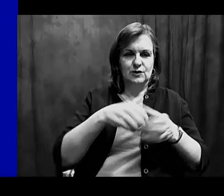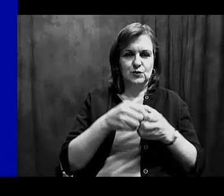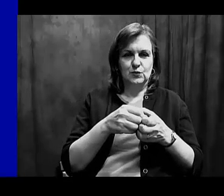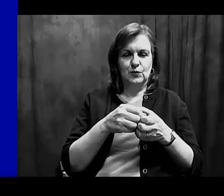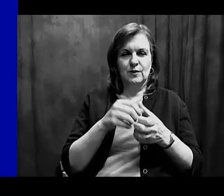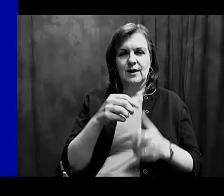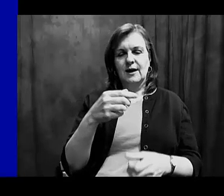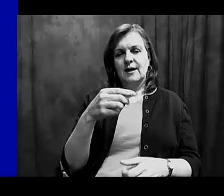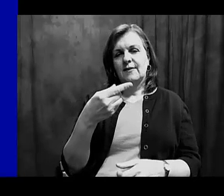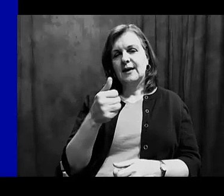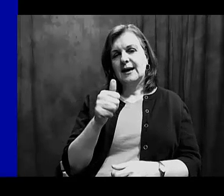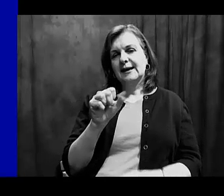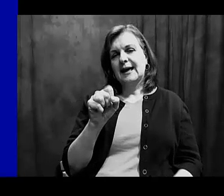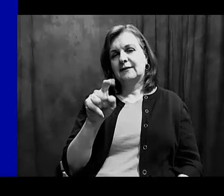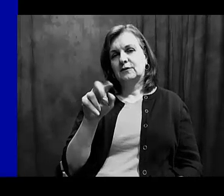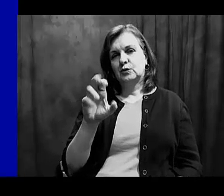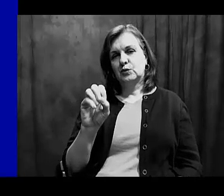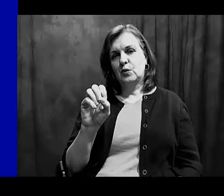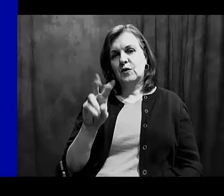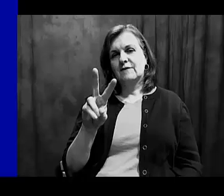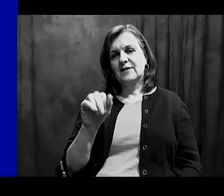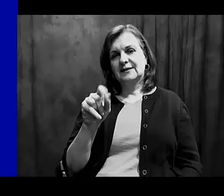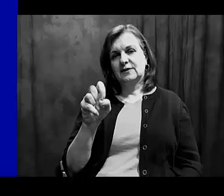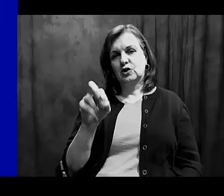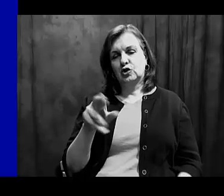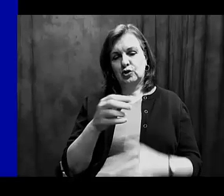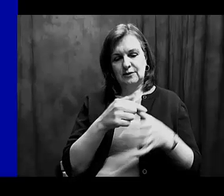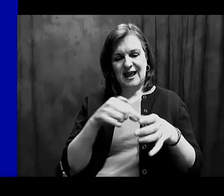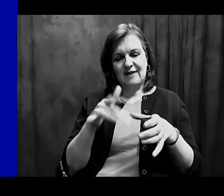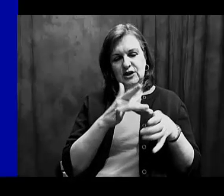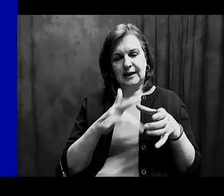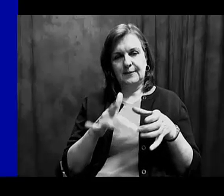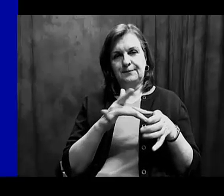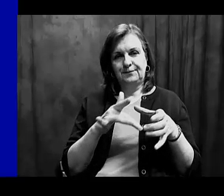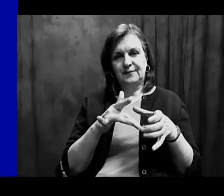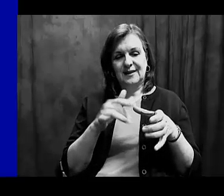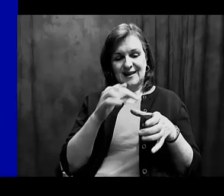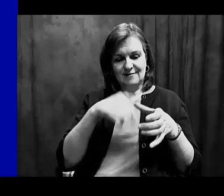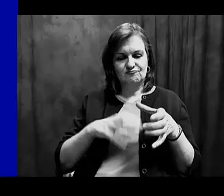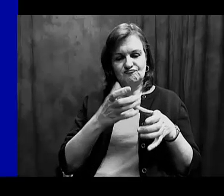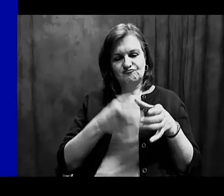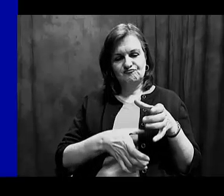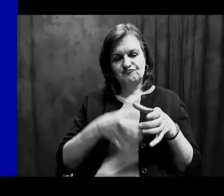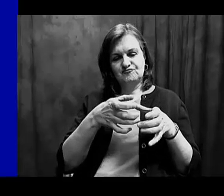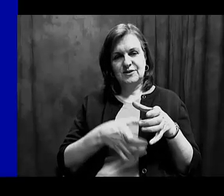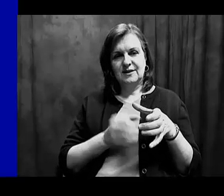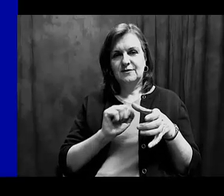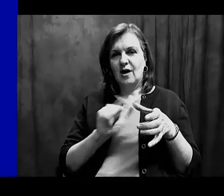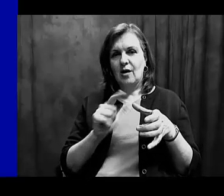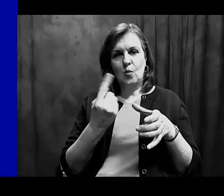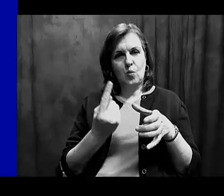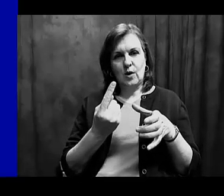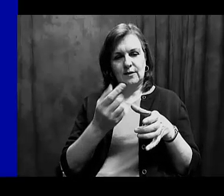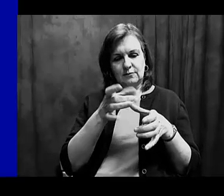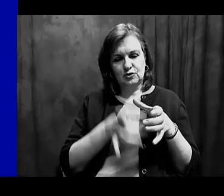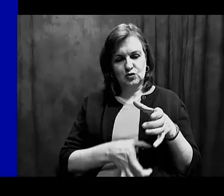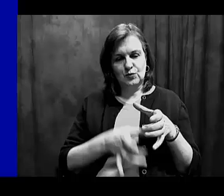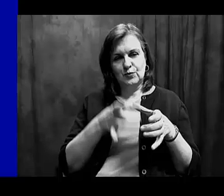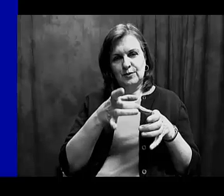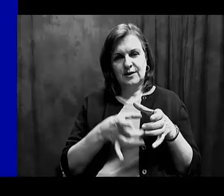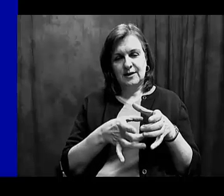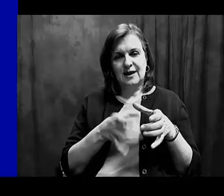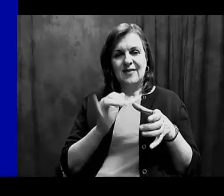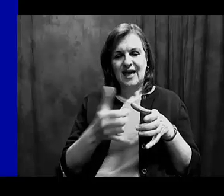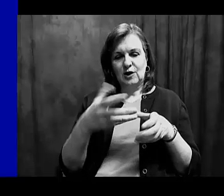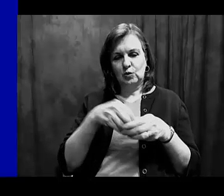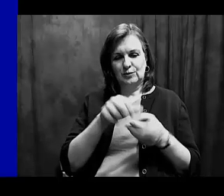tentacles and actually push it into the gastrovascular cavity that we've talked about before so because this gastrovascular